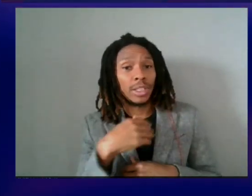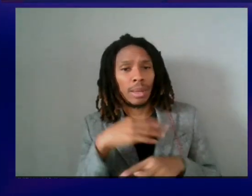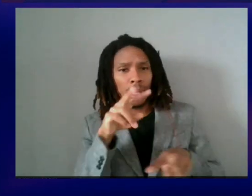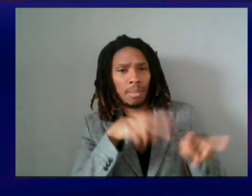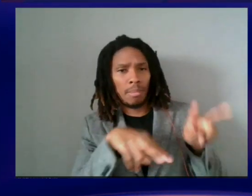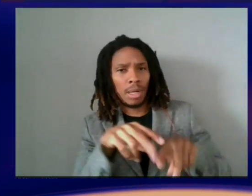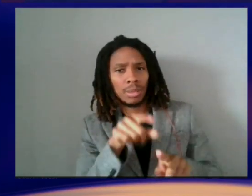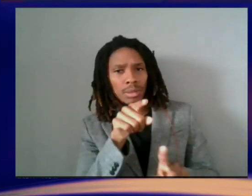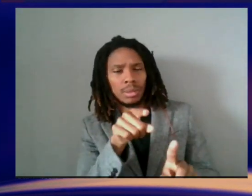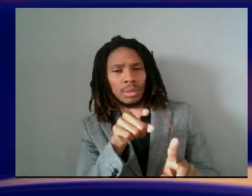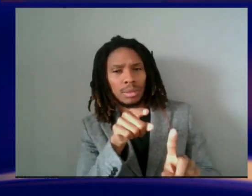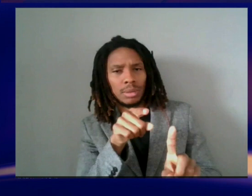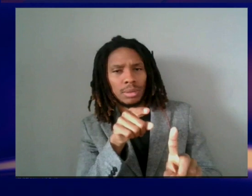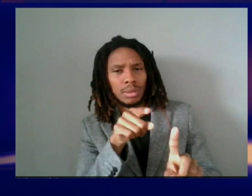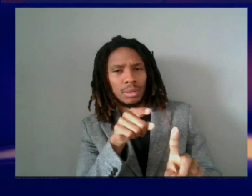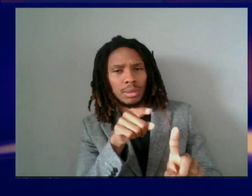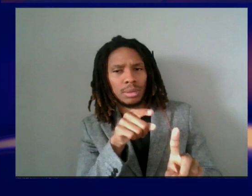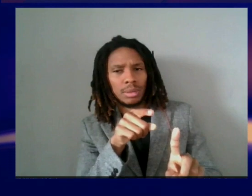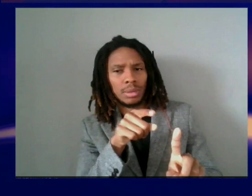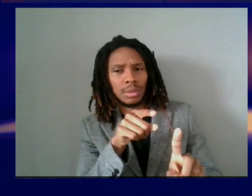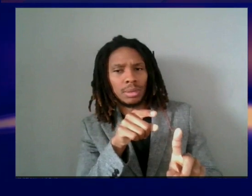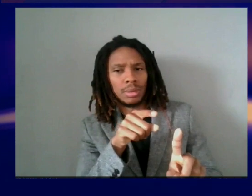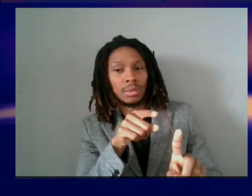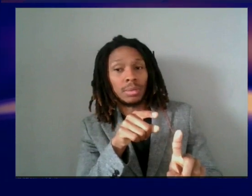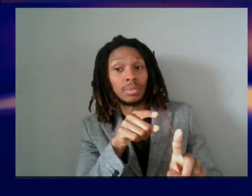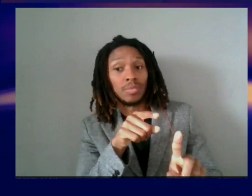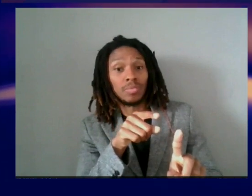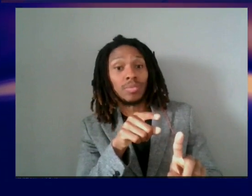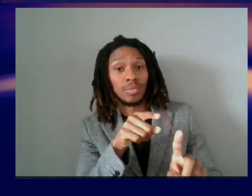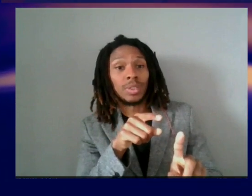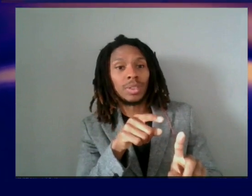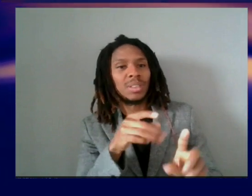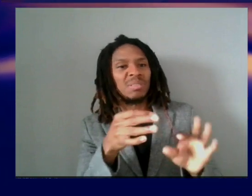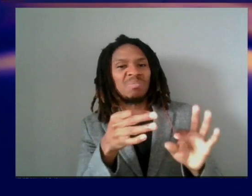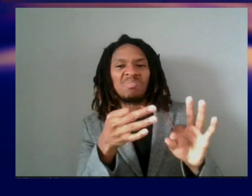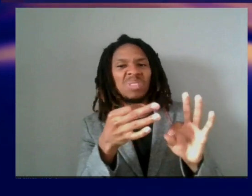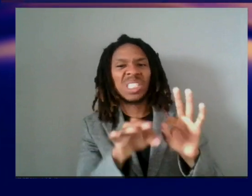is really just a simple application